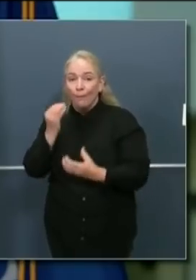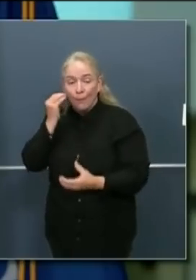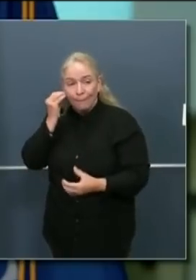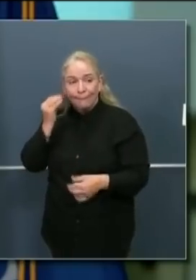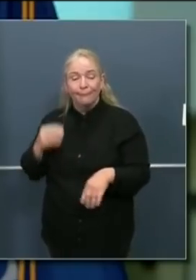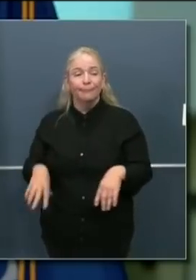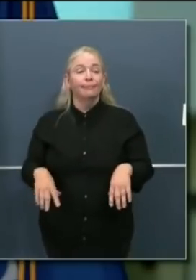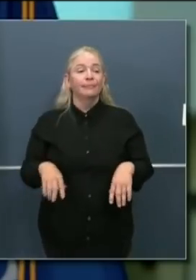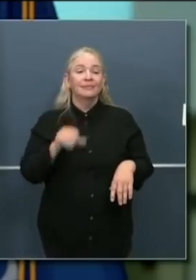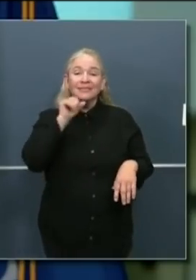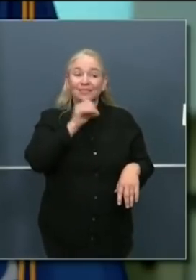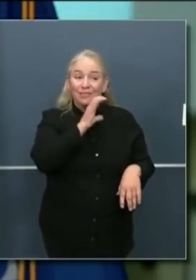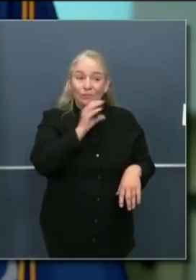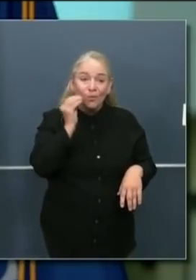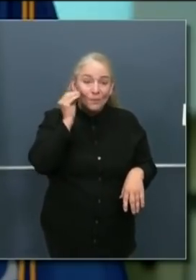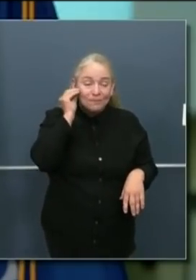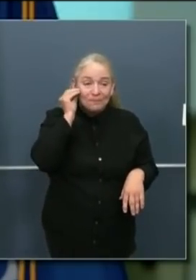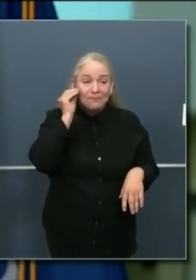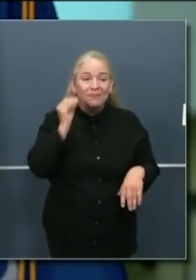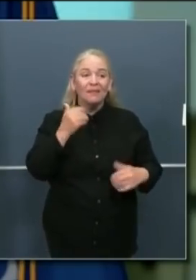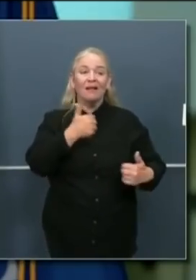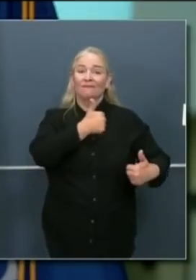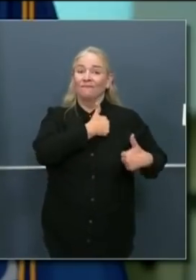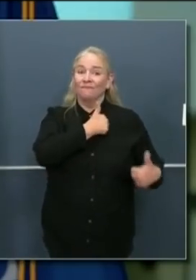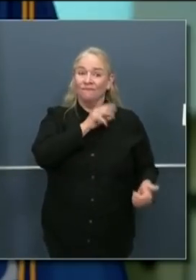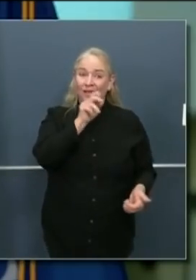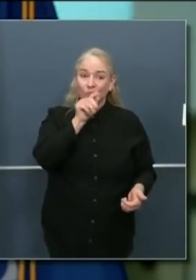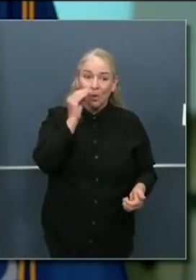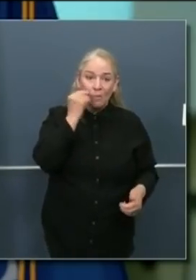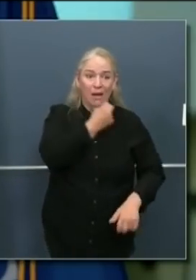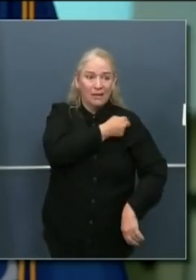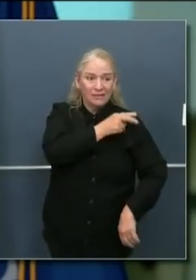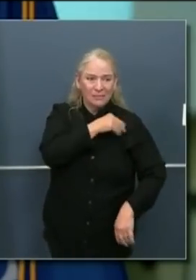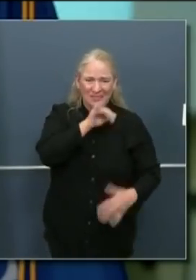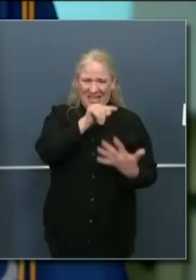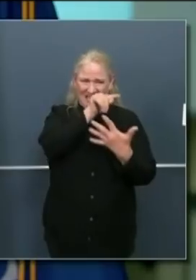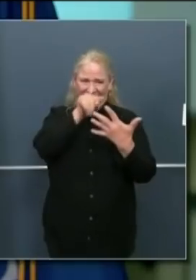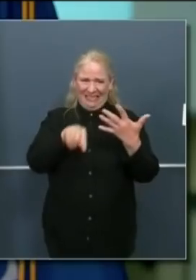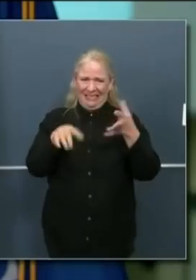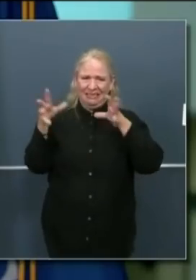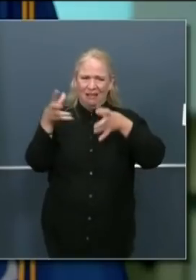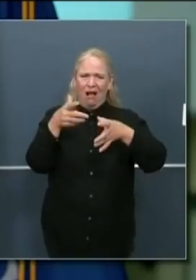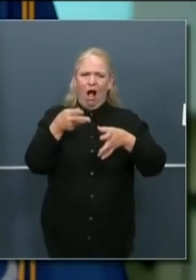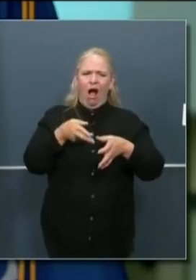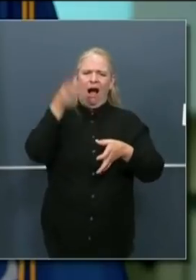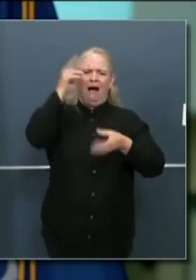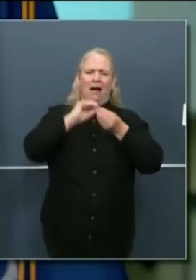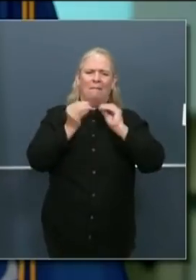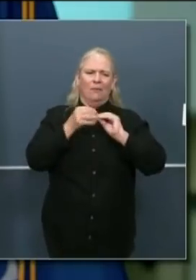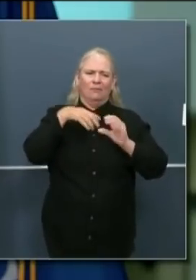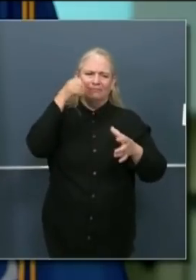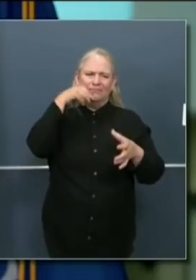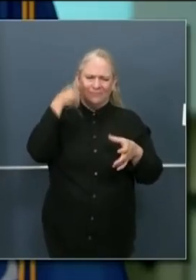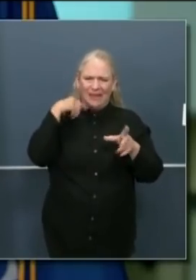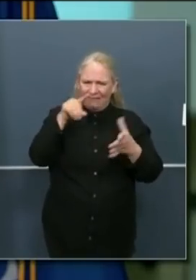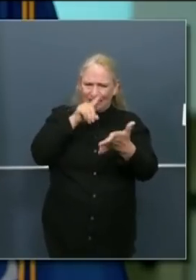OUR RESIDENTIAL CARE FACILITIES FOR ADULTS IN OUR SKILLED NURSING FACILITIES AND OUR